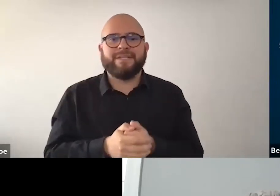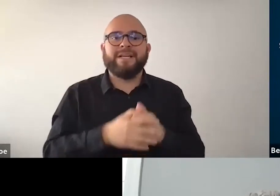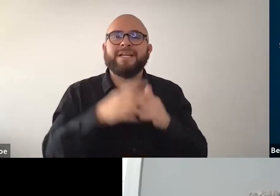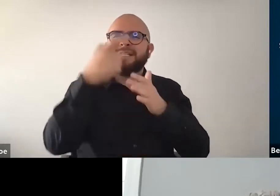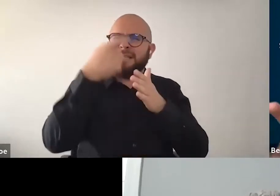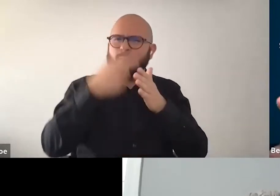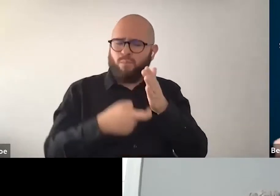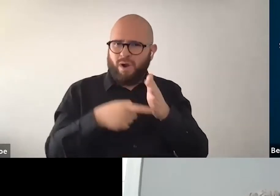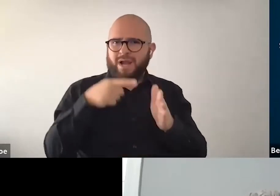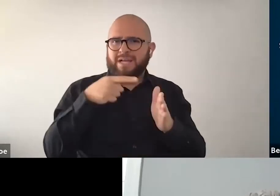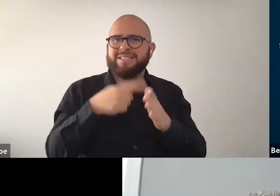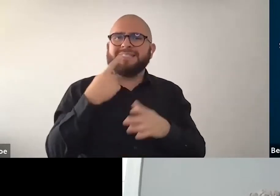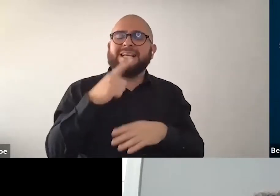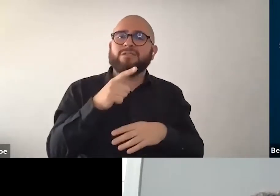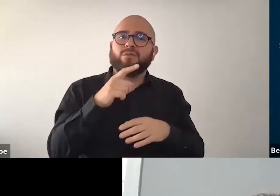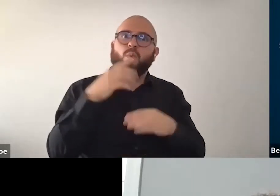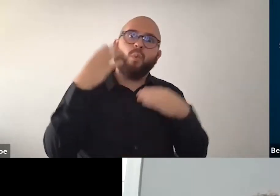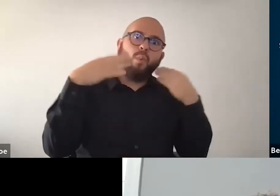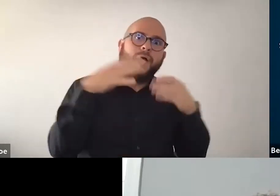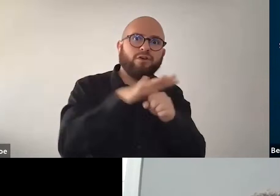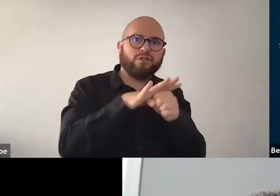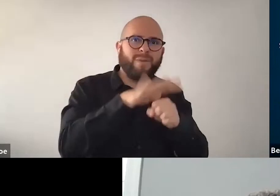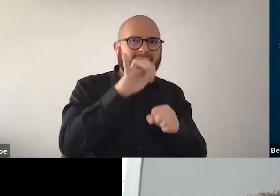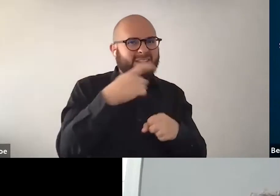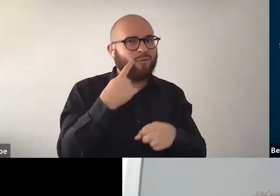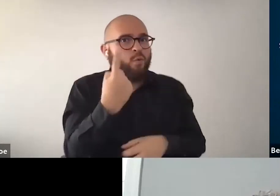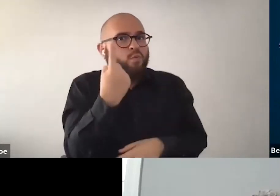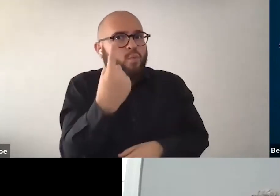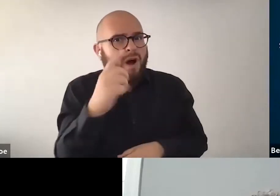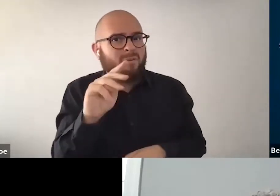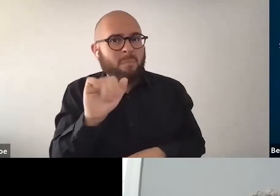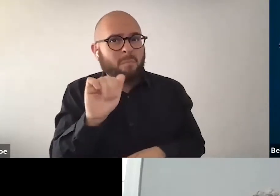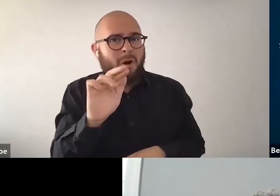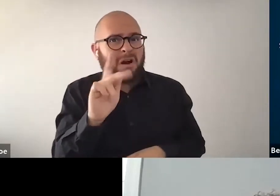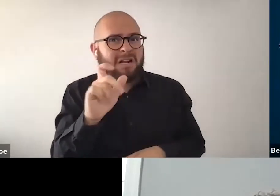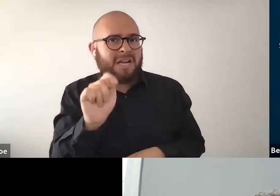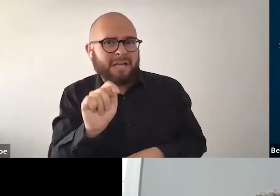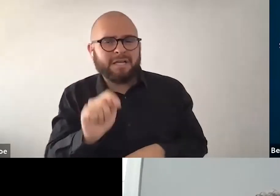for One Market is their question? No, we no longer have to worry about that.